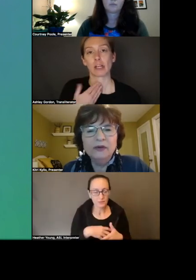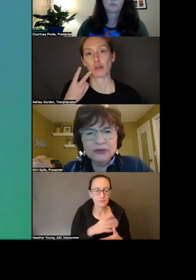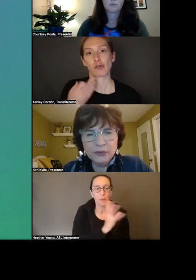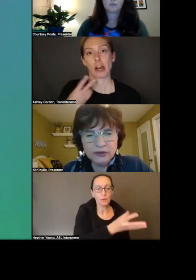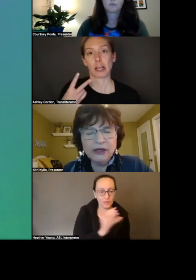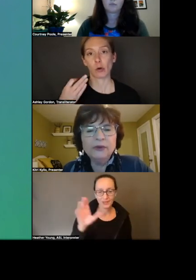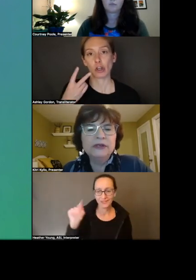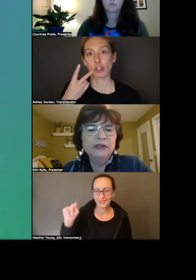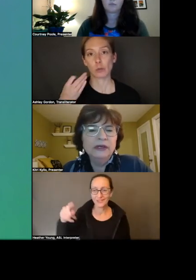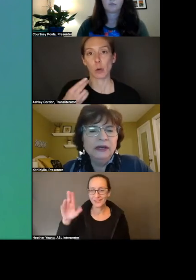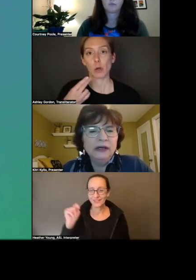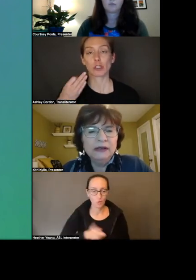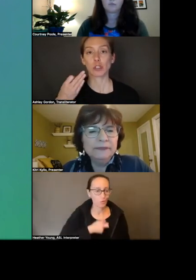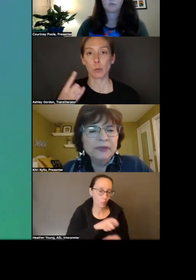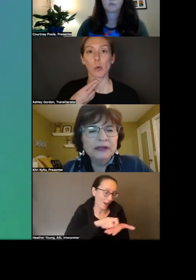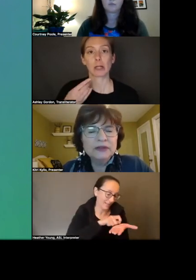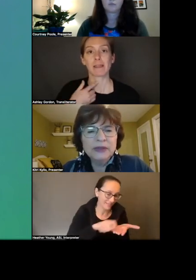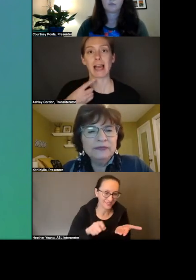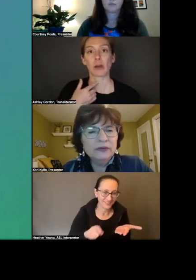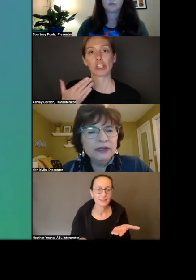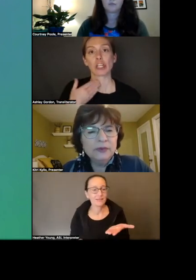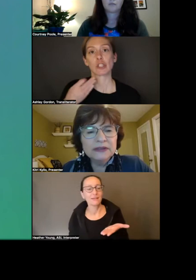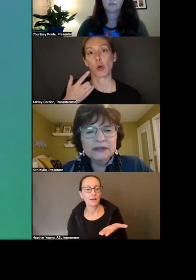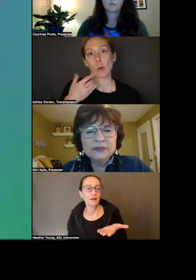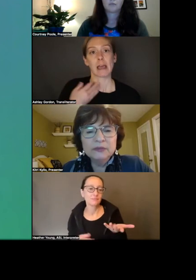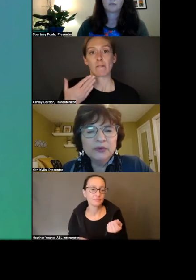or your spoken language. And so we have to look at what systems or modes